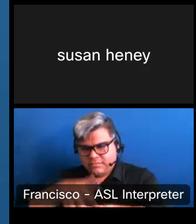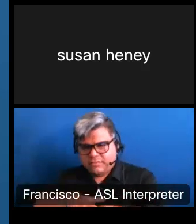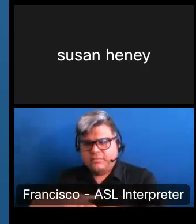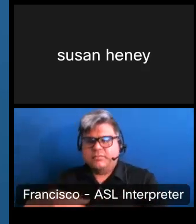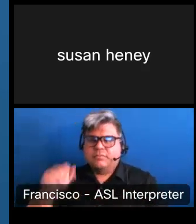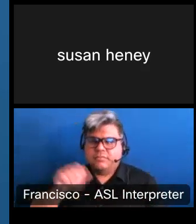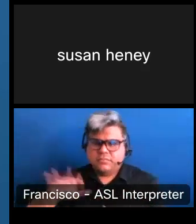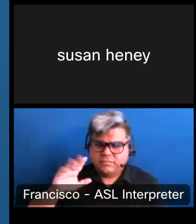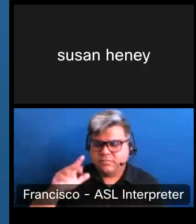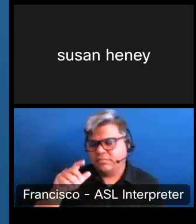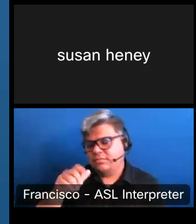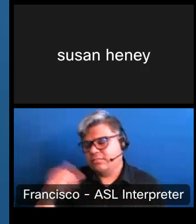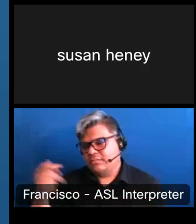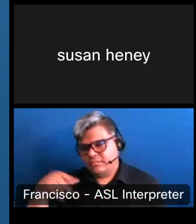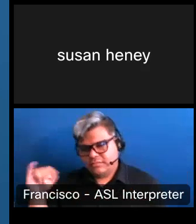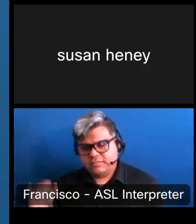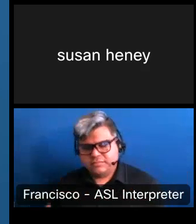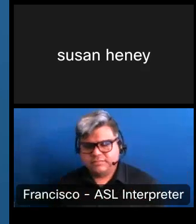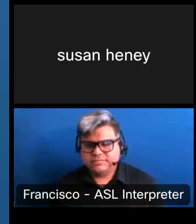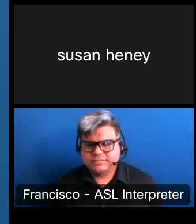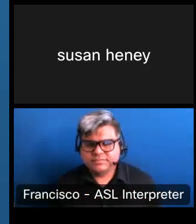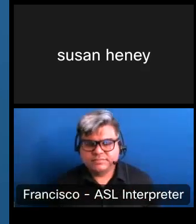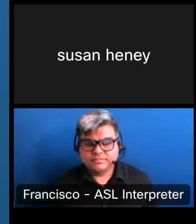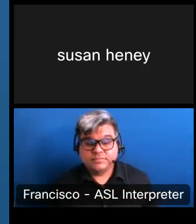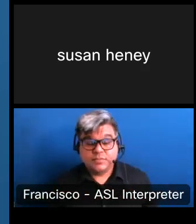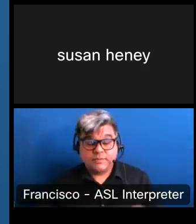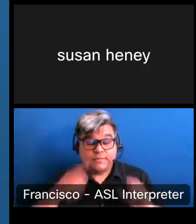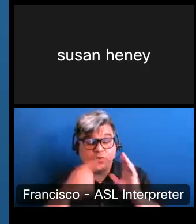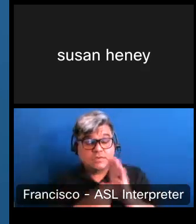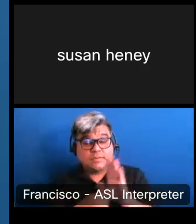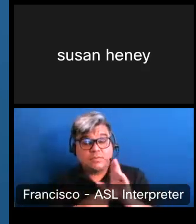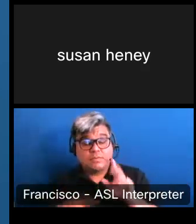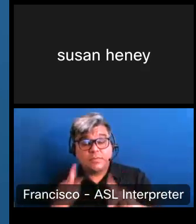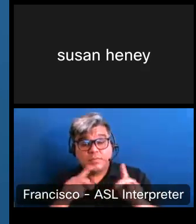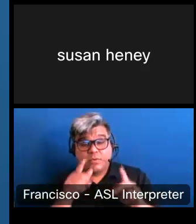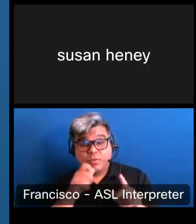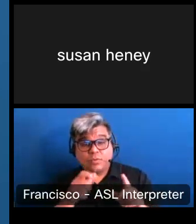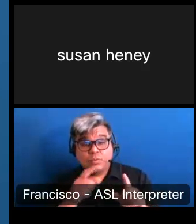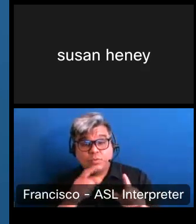and some other race. For example, people who reported White and Black, and people